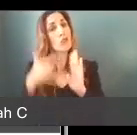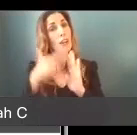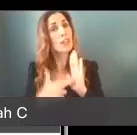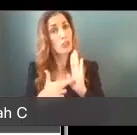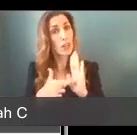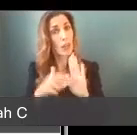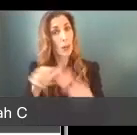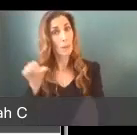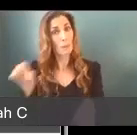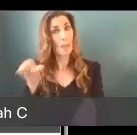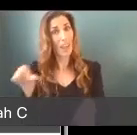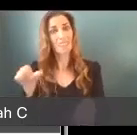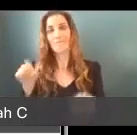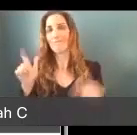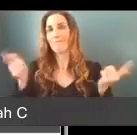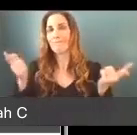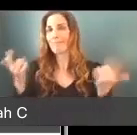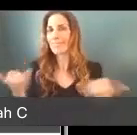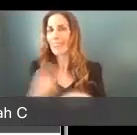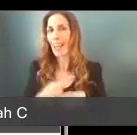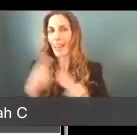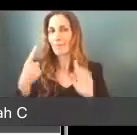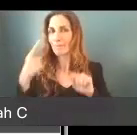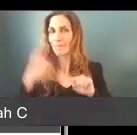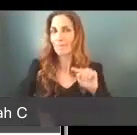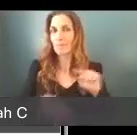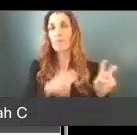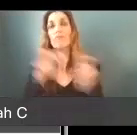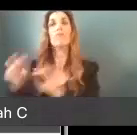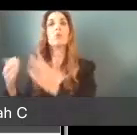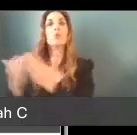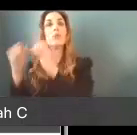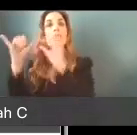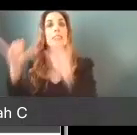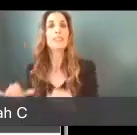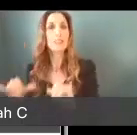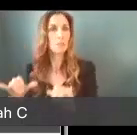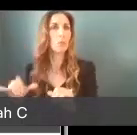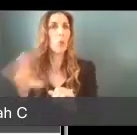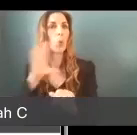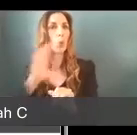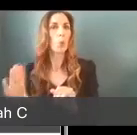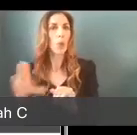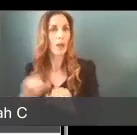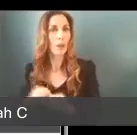is down today as we transition over to this new system. It will be back up at some point tomorrow.